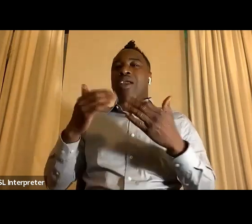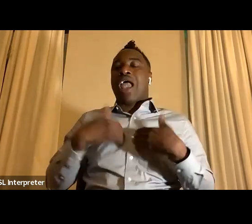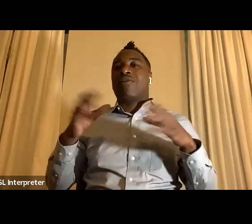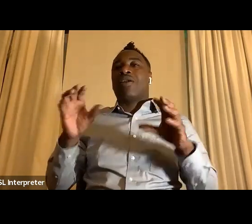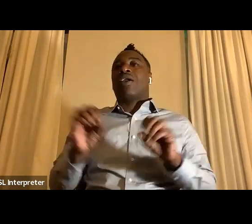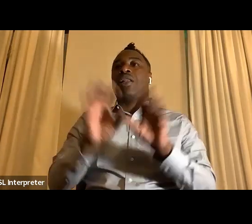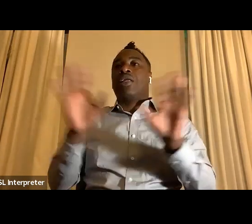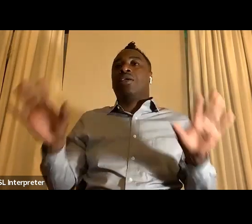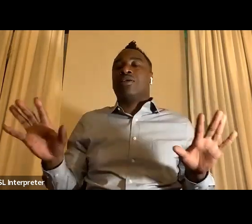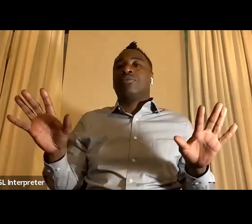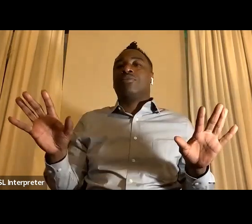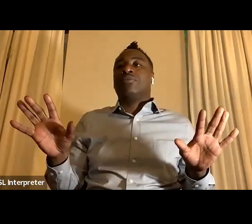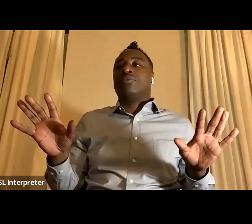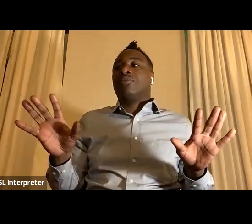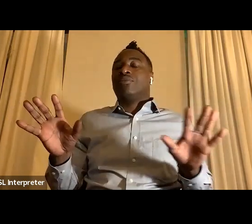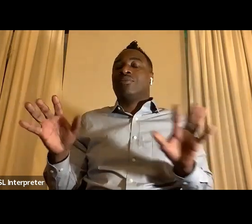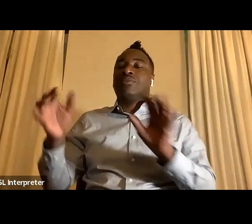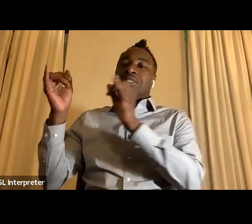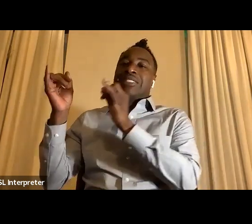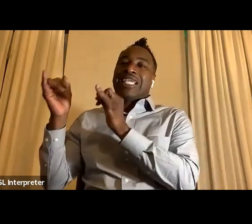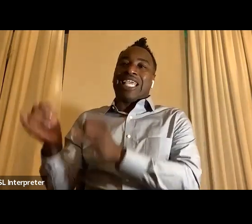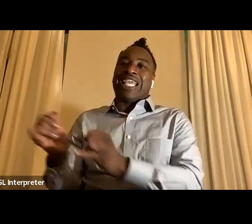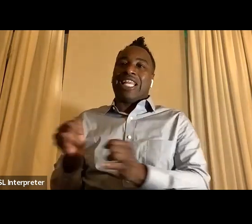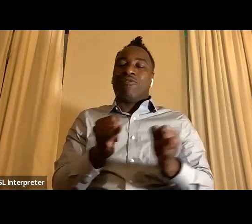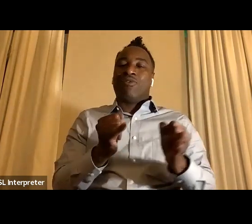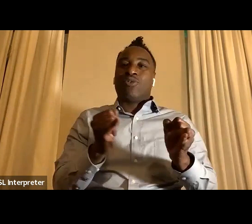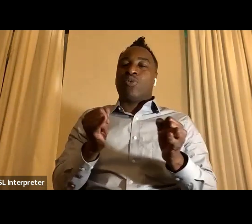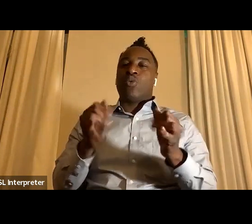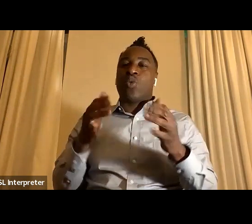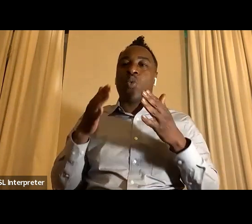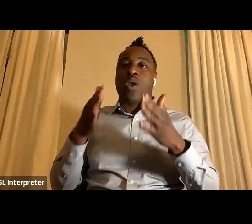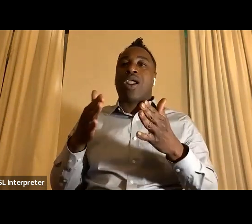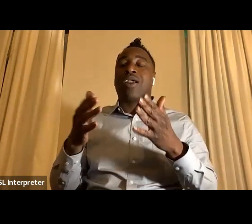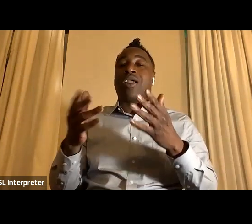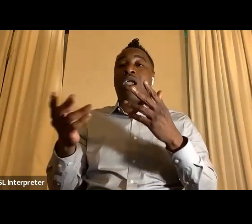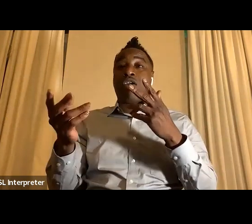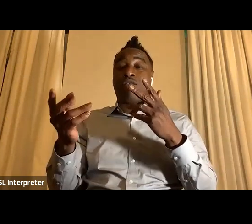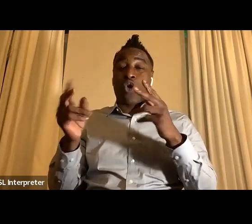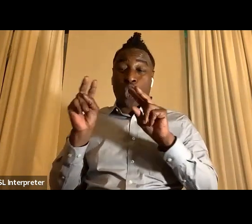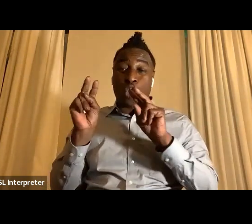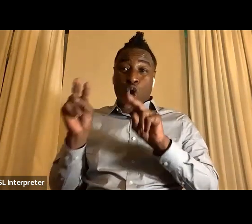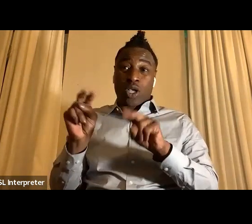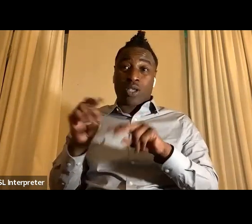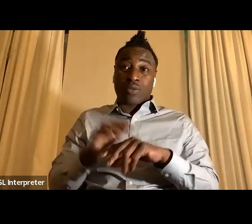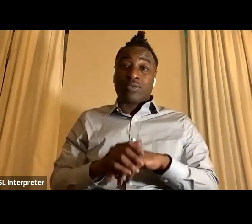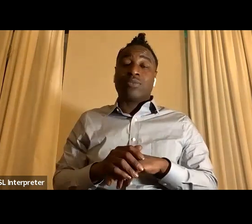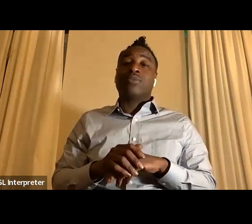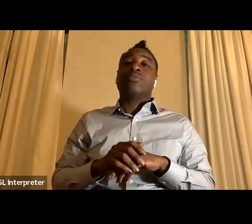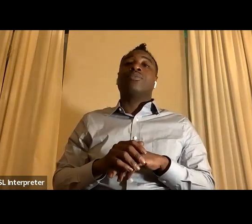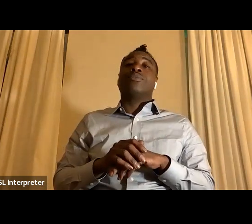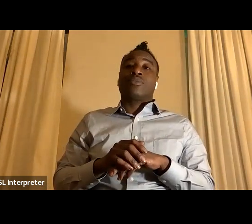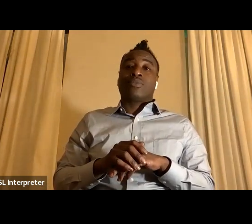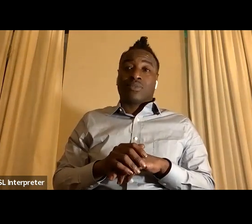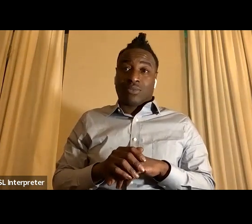an individual way of looking at just like the prompt for the exhibition, I also love just the installation of the receipts.